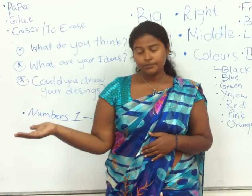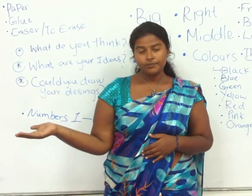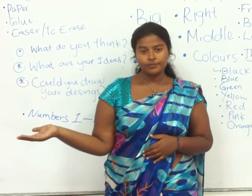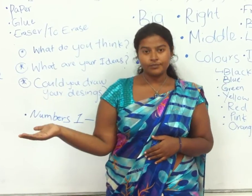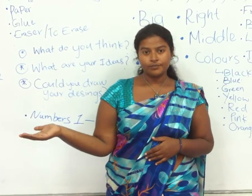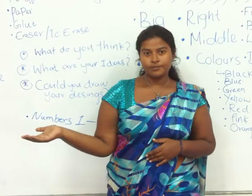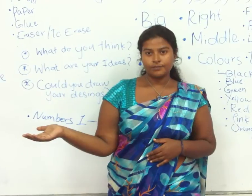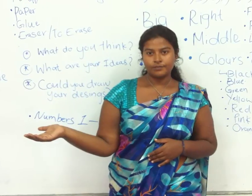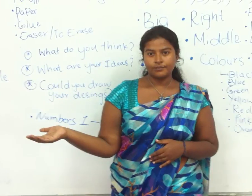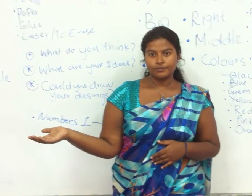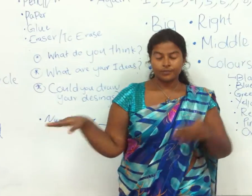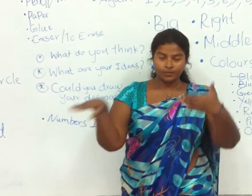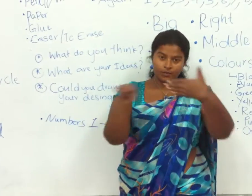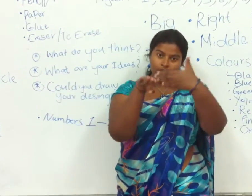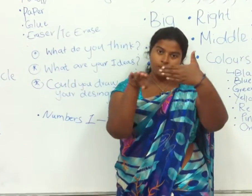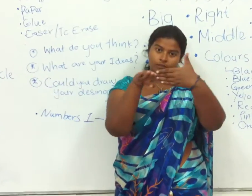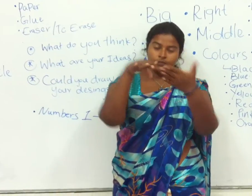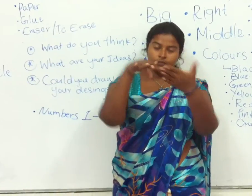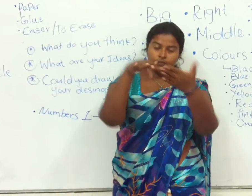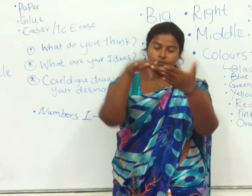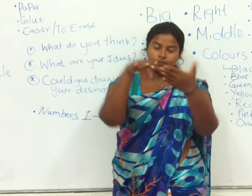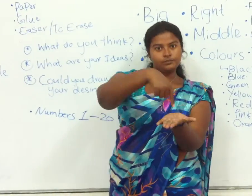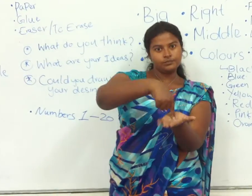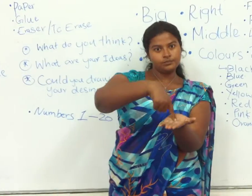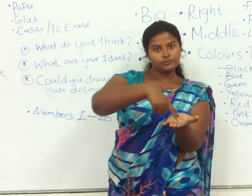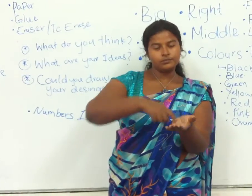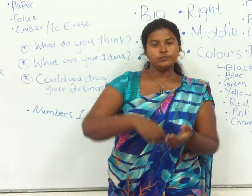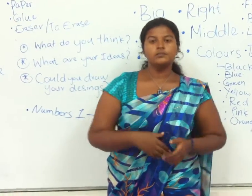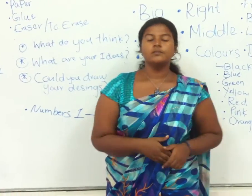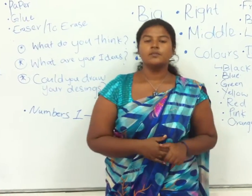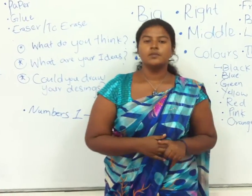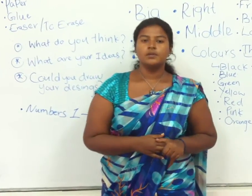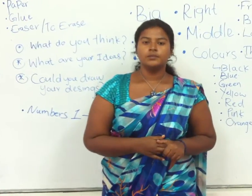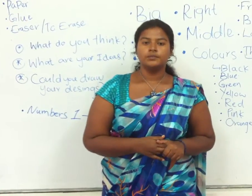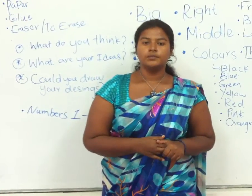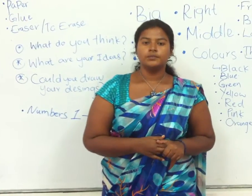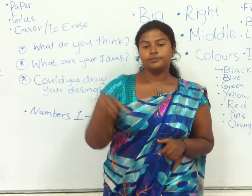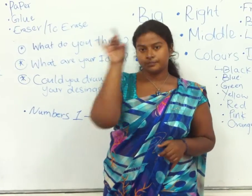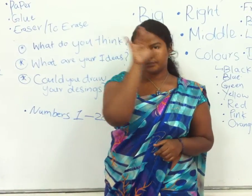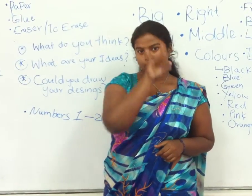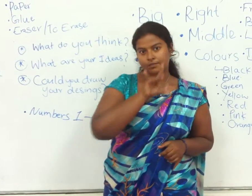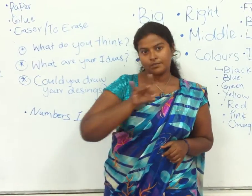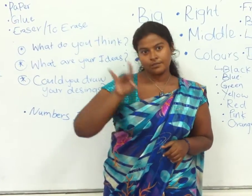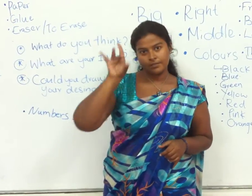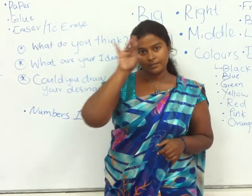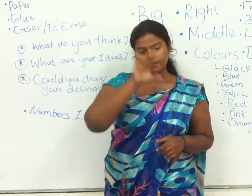middle color